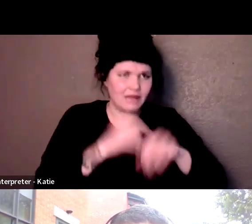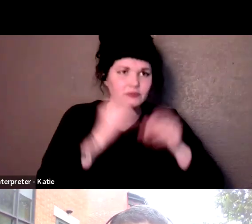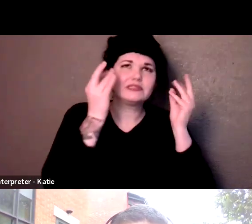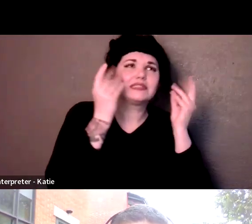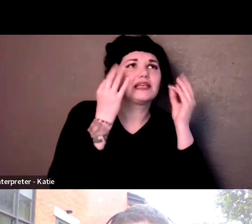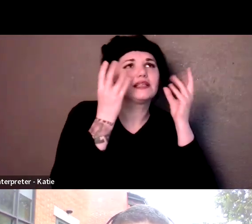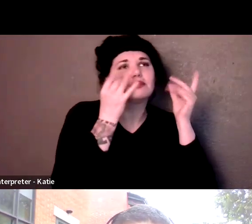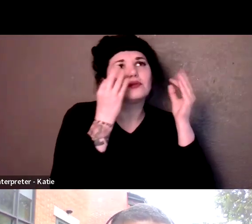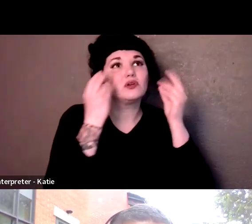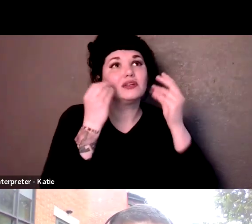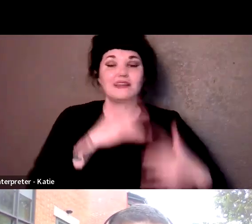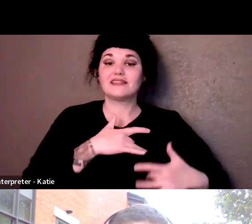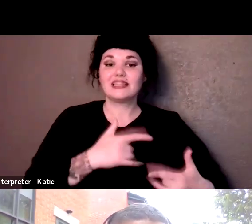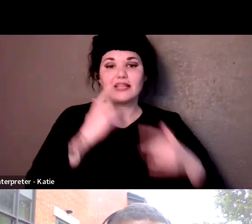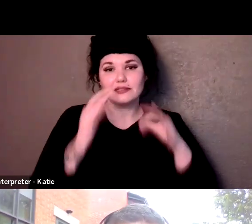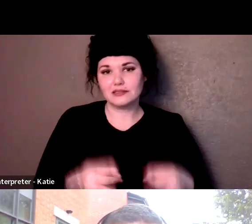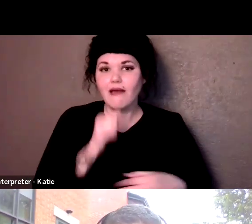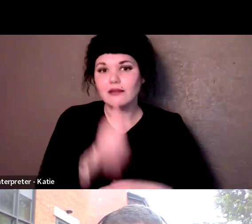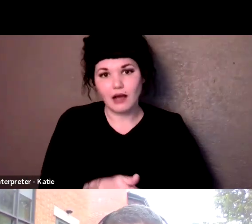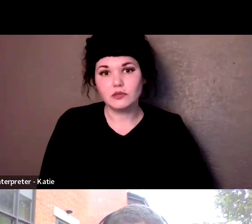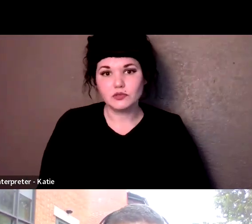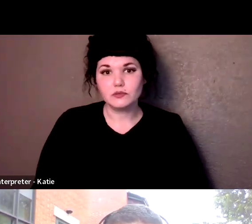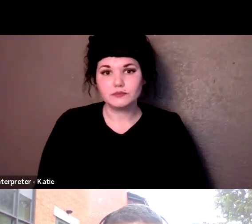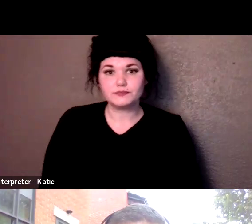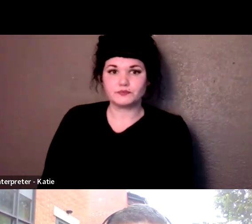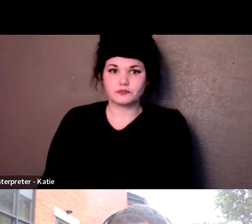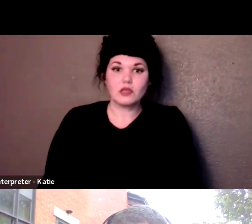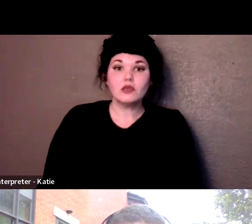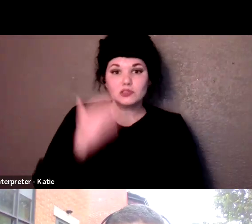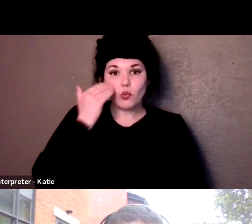to. And so, like, I know of people who put it in the basement, and lock the door to the basement,